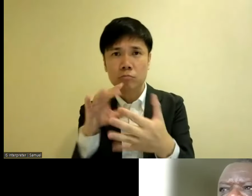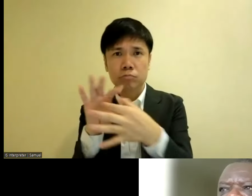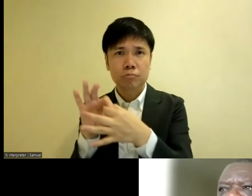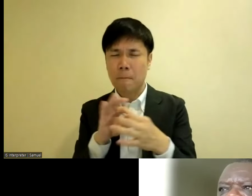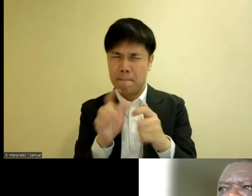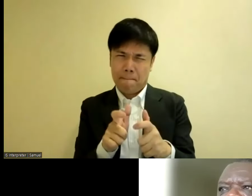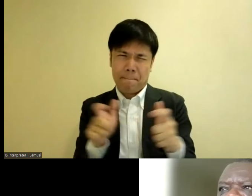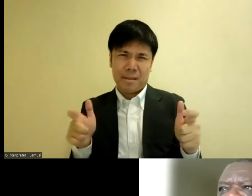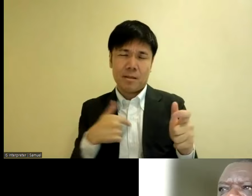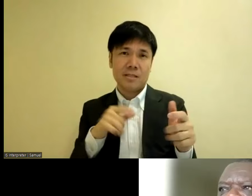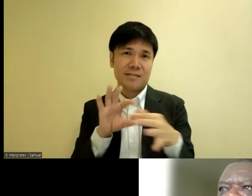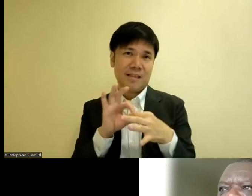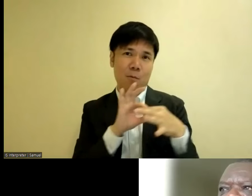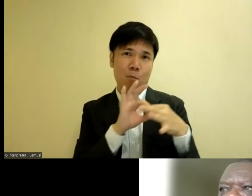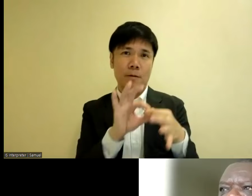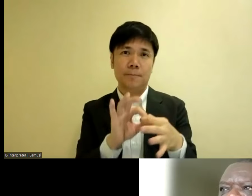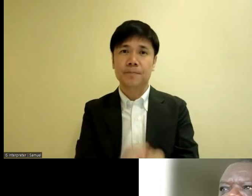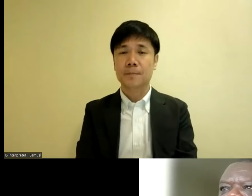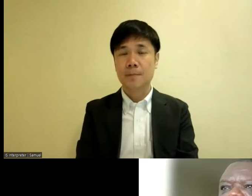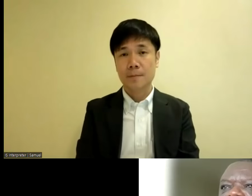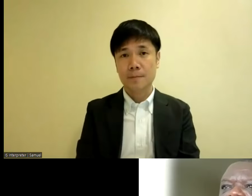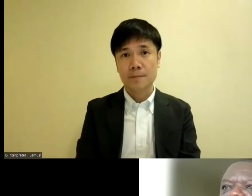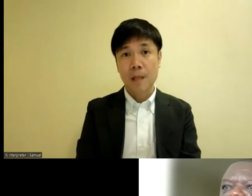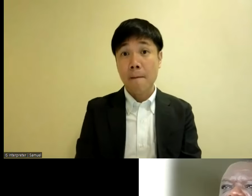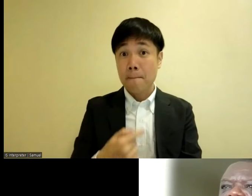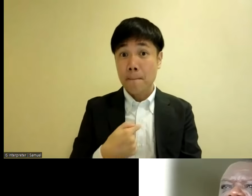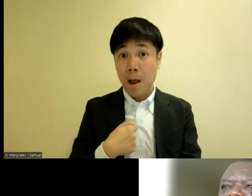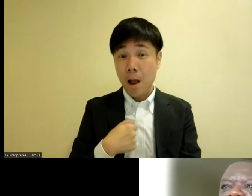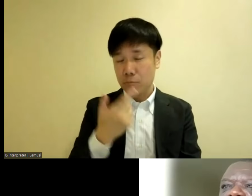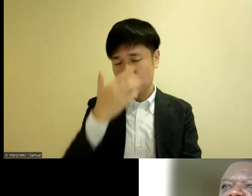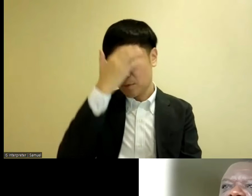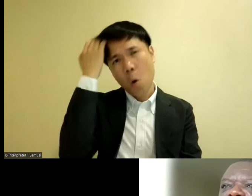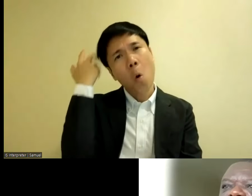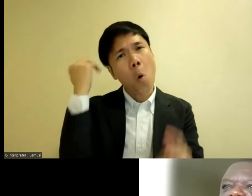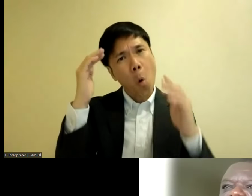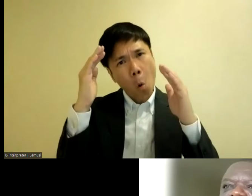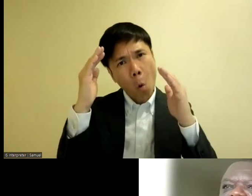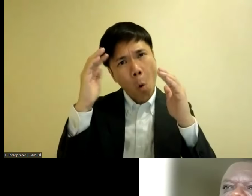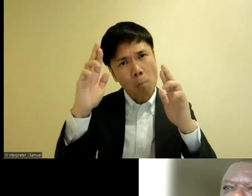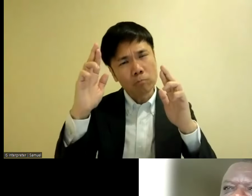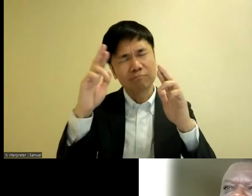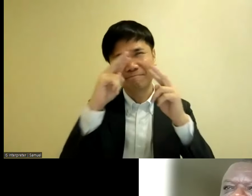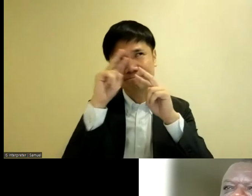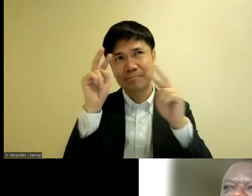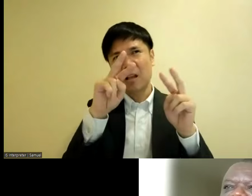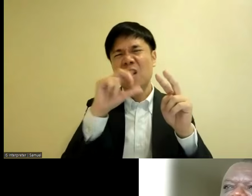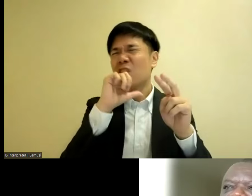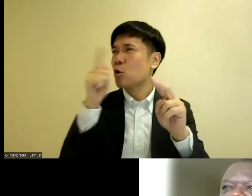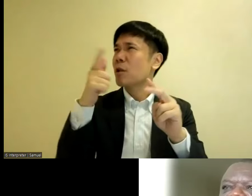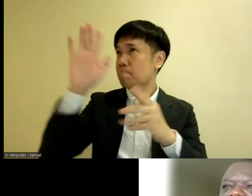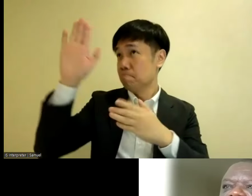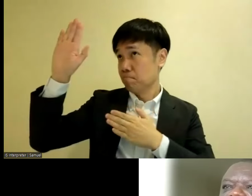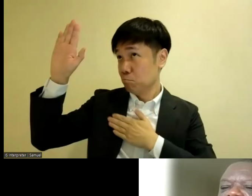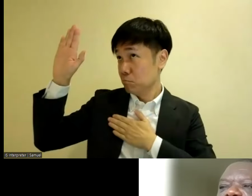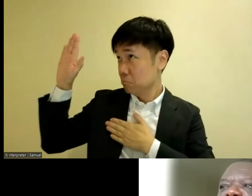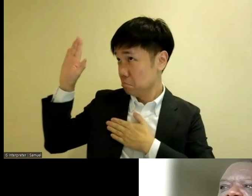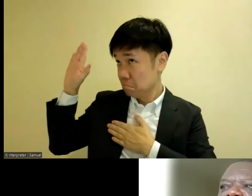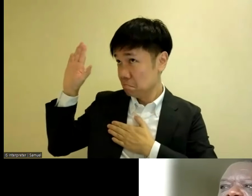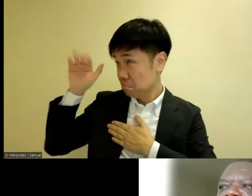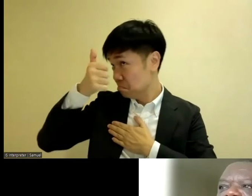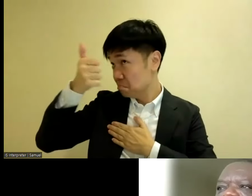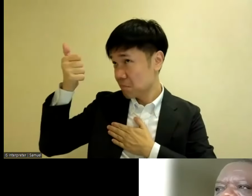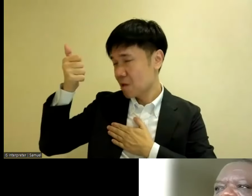Our expectation is that we don't just go before the law for people to pledge, but we should